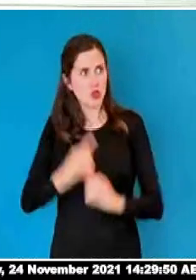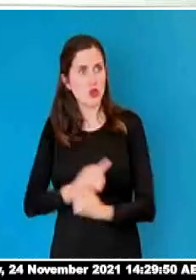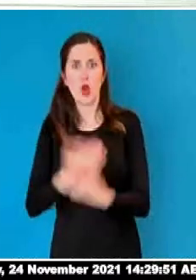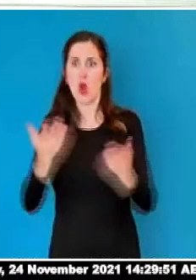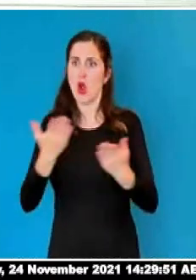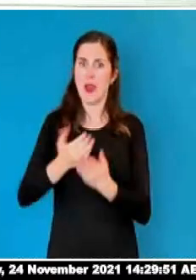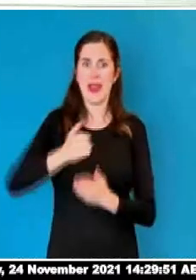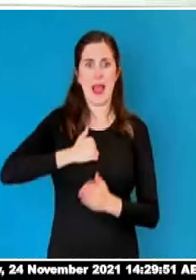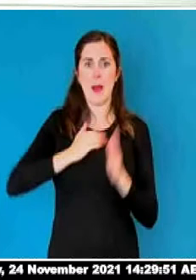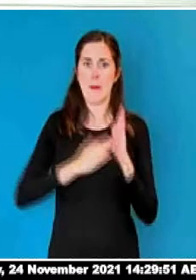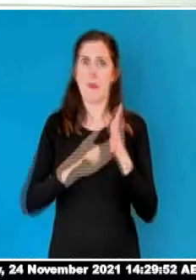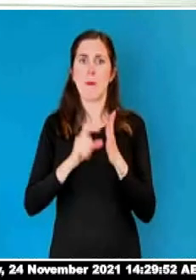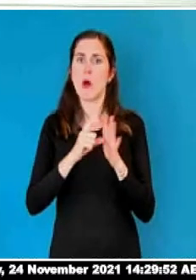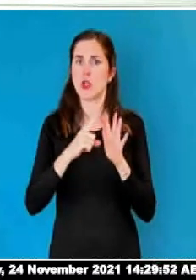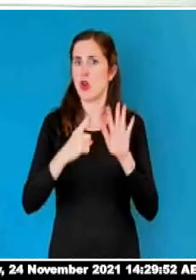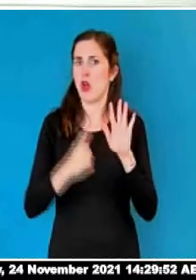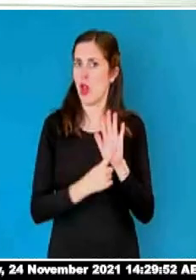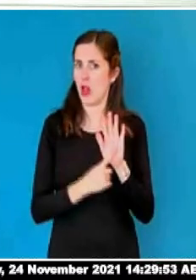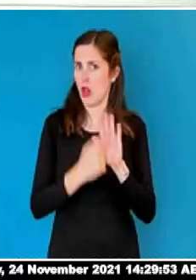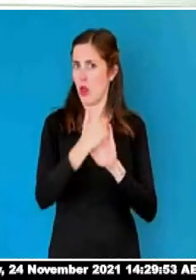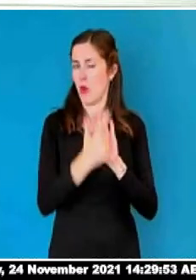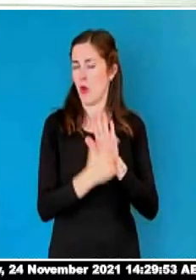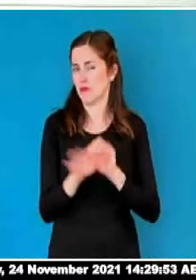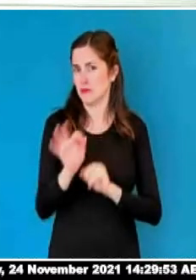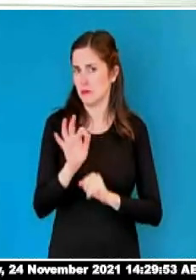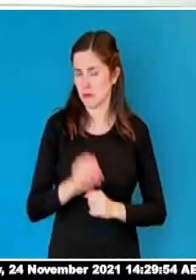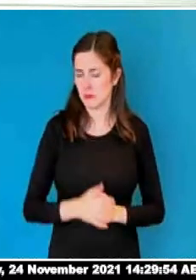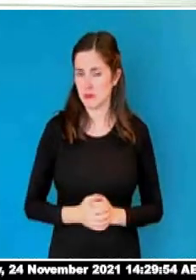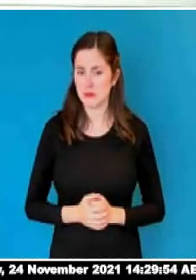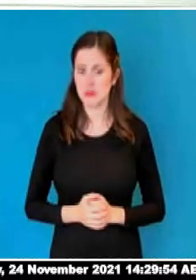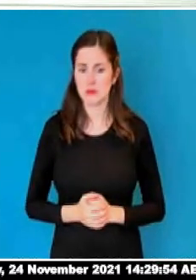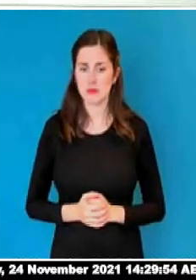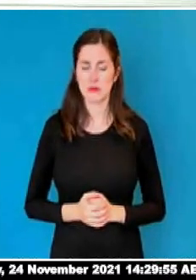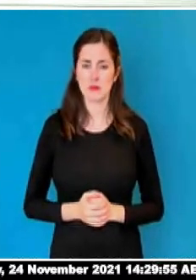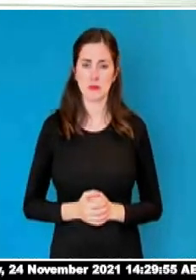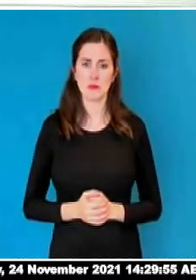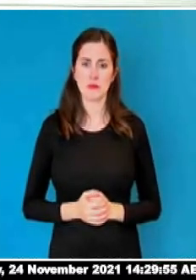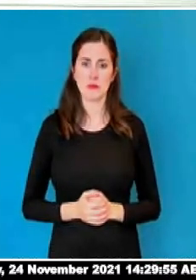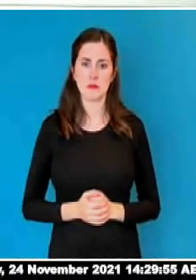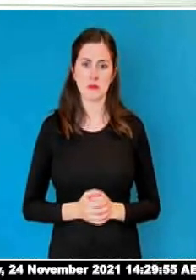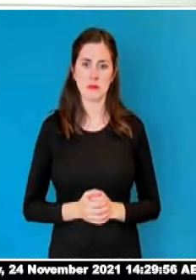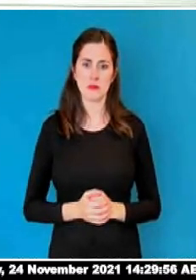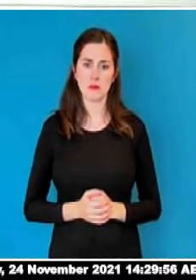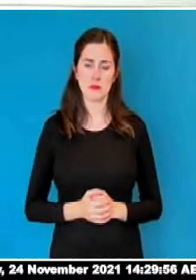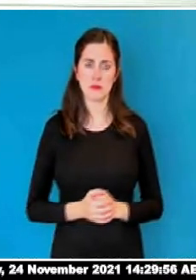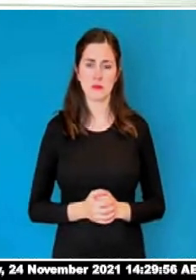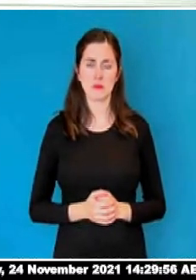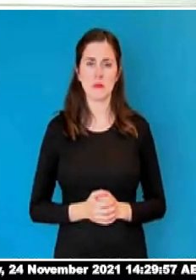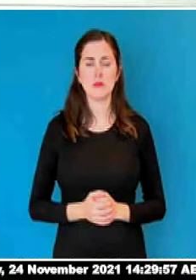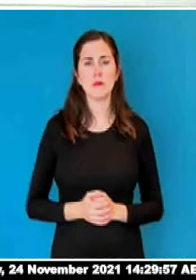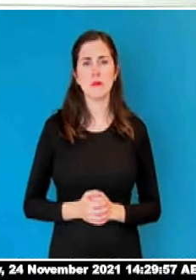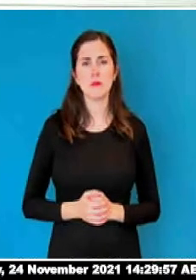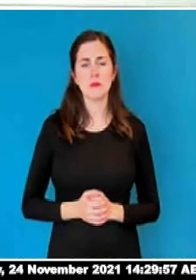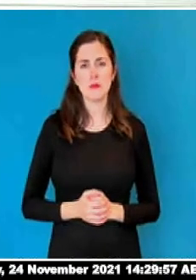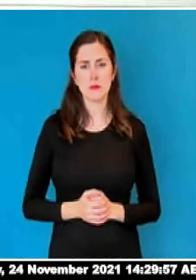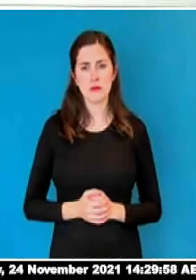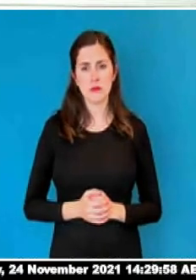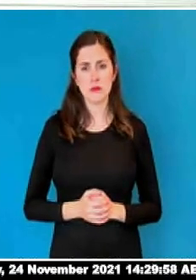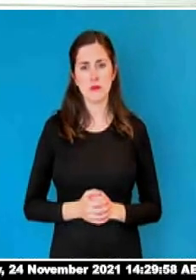Is there anything that we can take from reading this